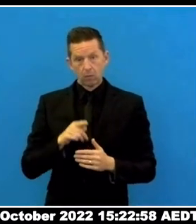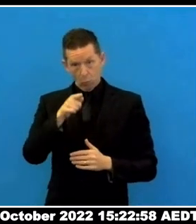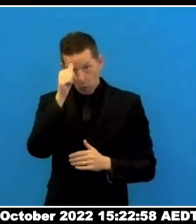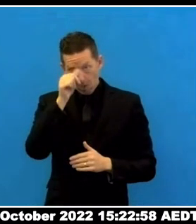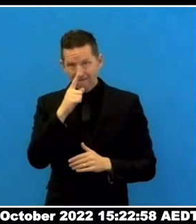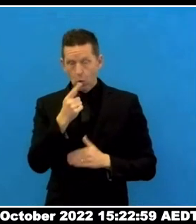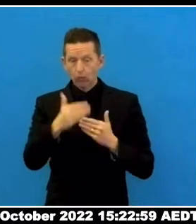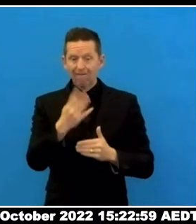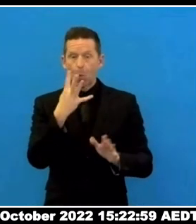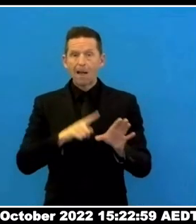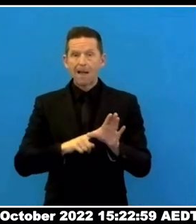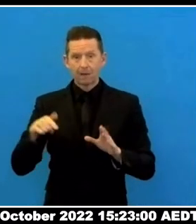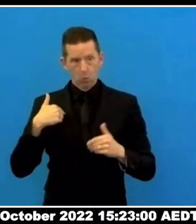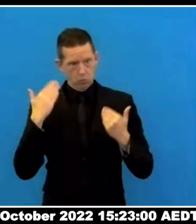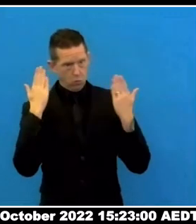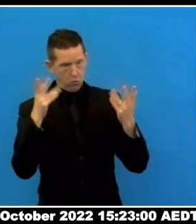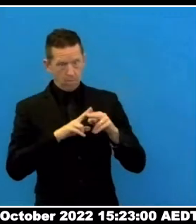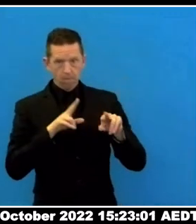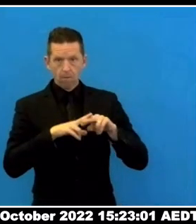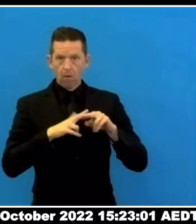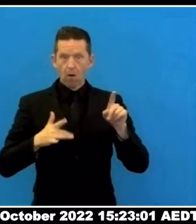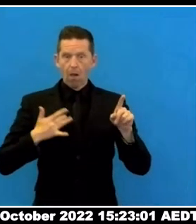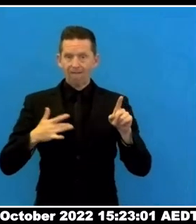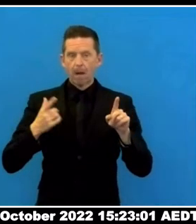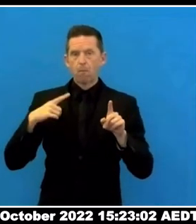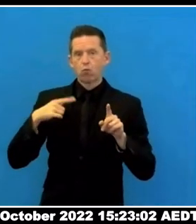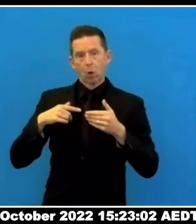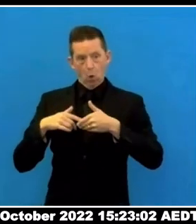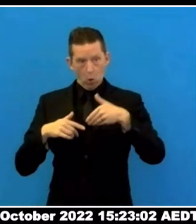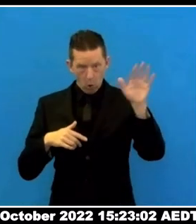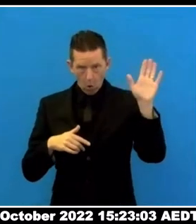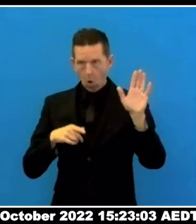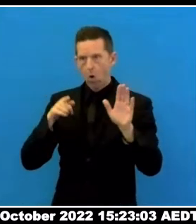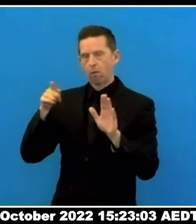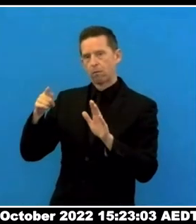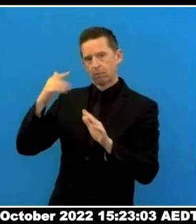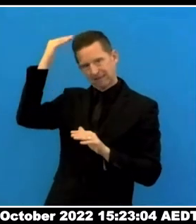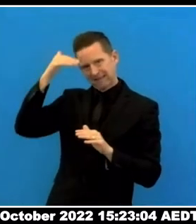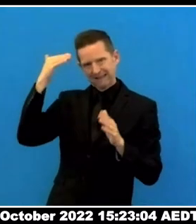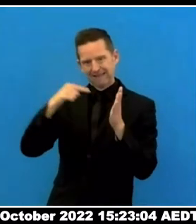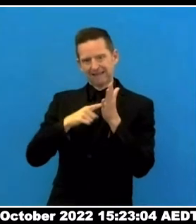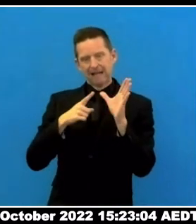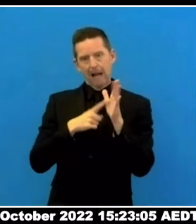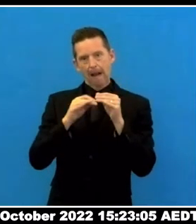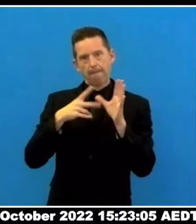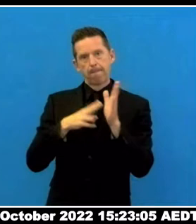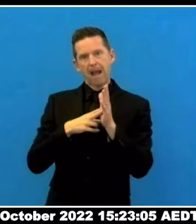because the Taliban came and our home after dad left. And then since then that it was keep regularly checking